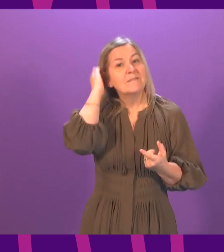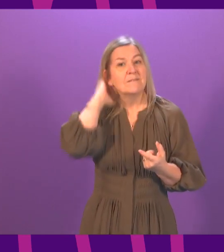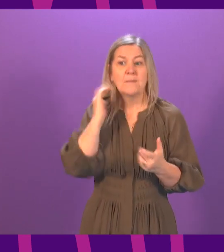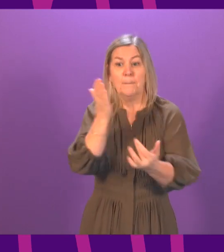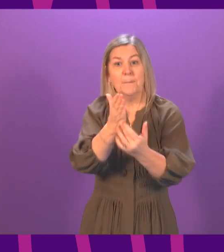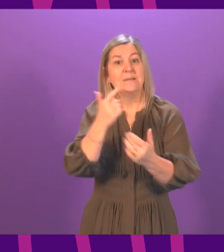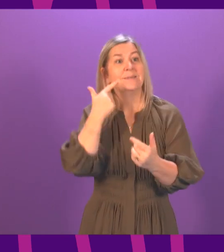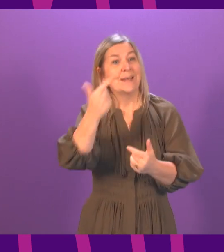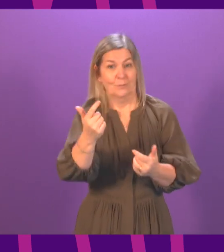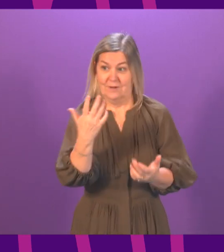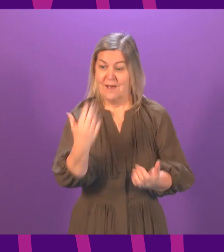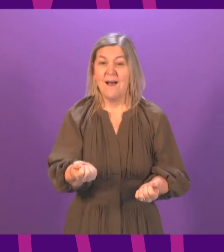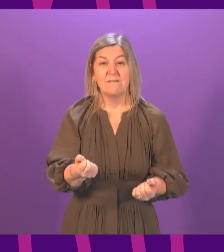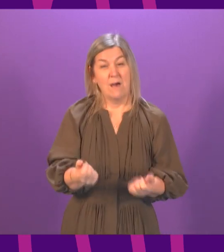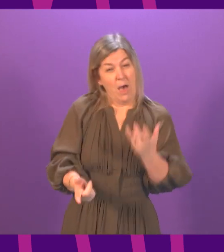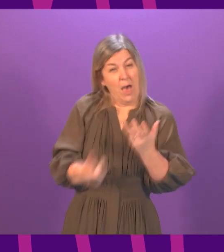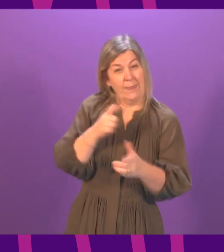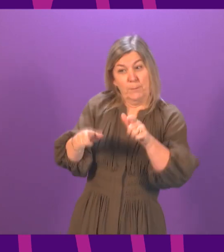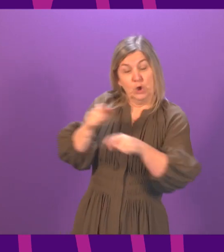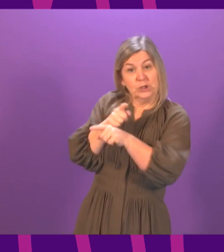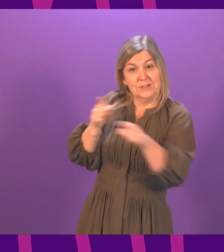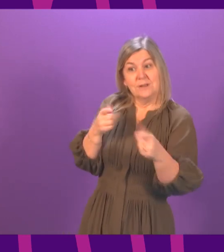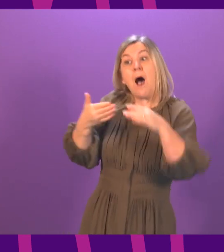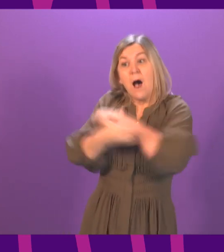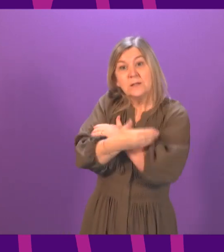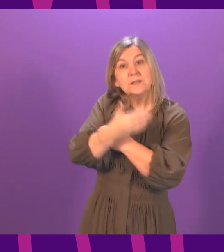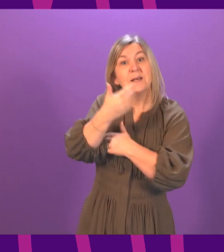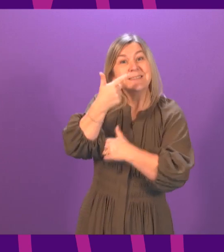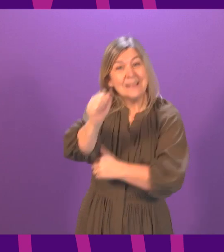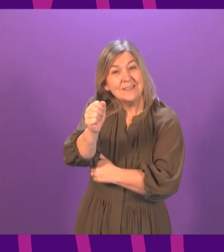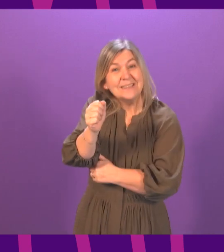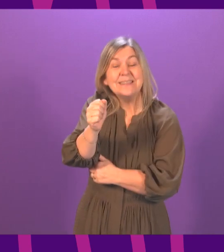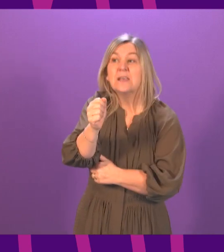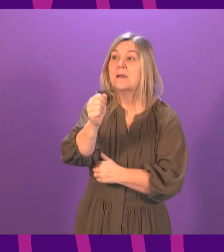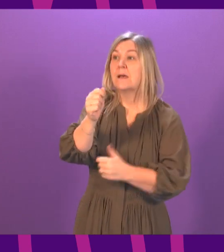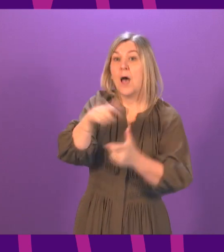week. I know somebody else who is under 70 and has an appointment later next week. We